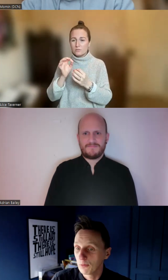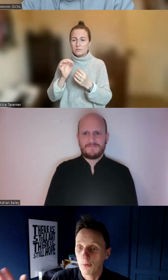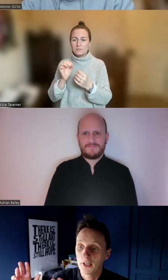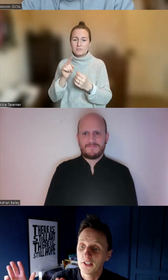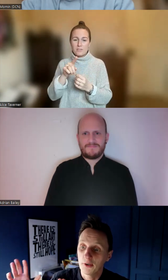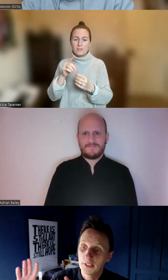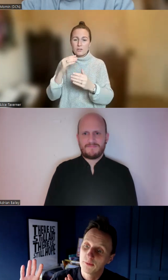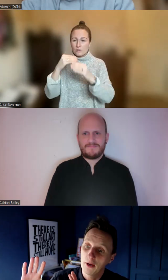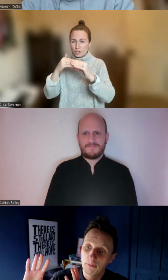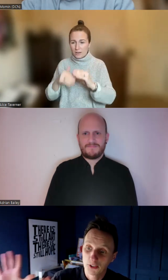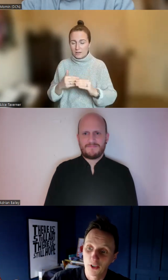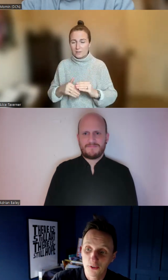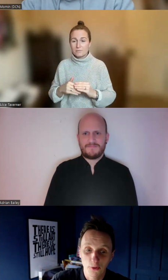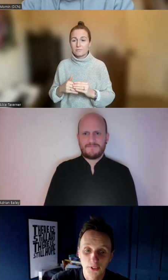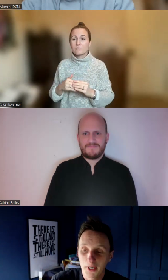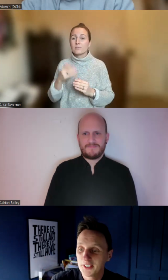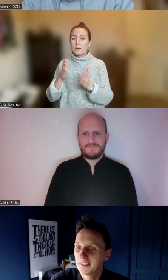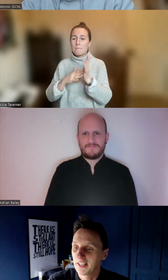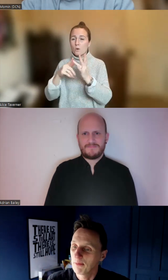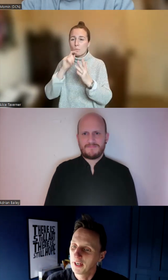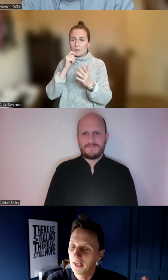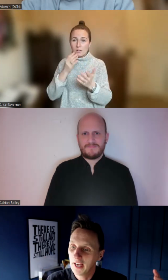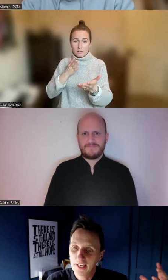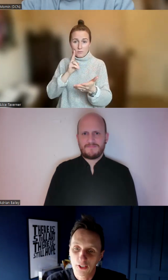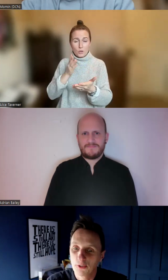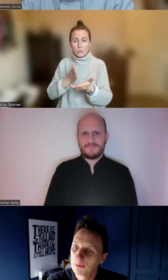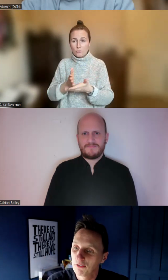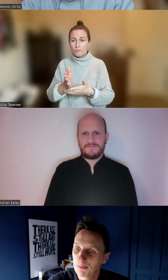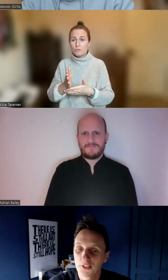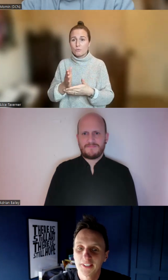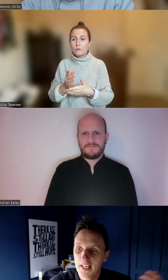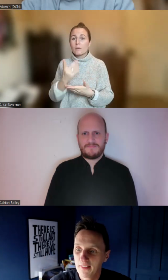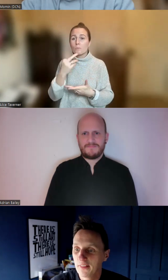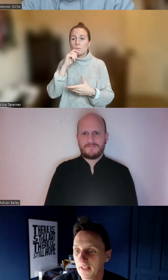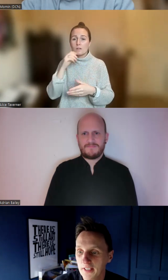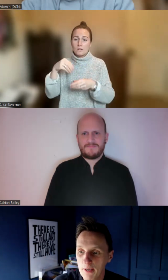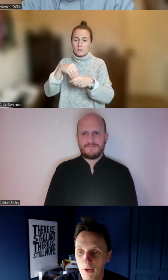What we're going to do is Mo's going to look through all those questions and then we're going to include some of the responses in the email